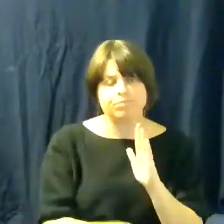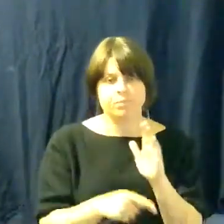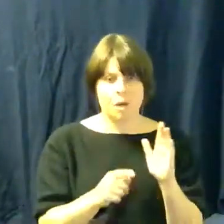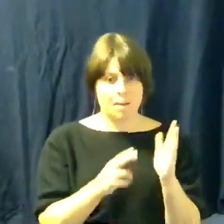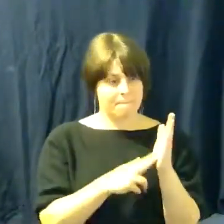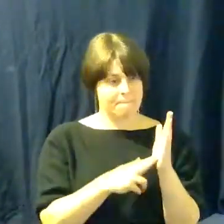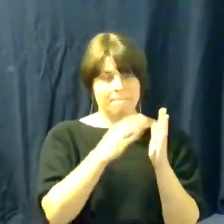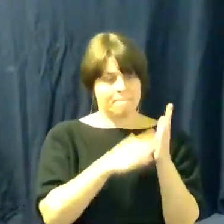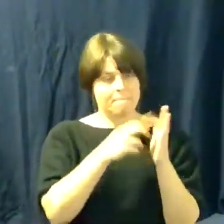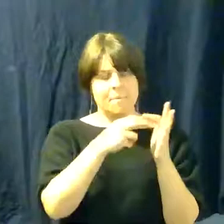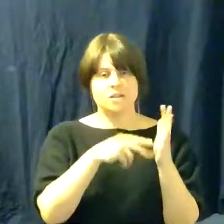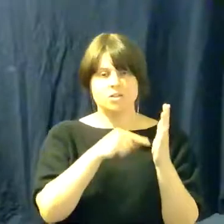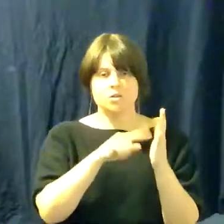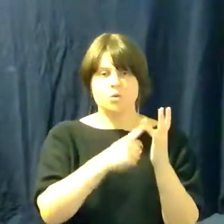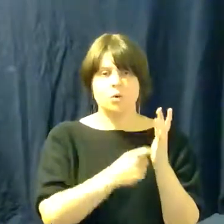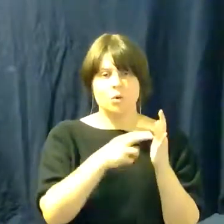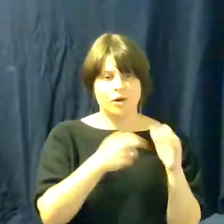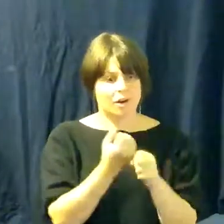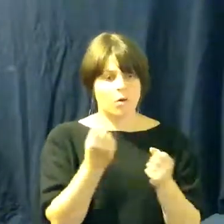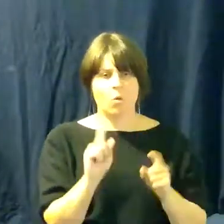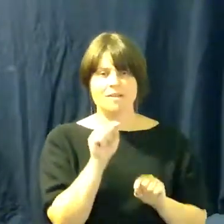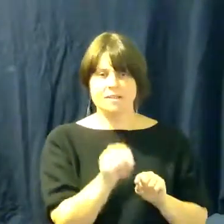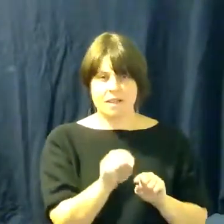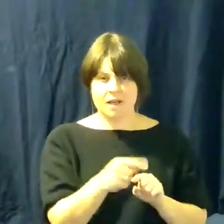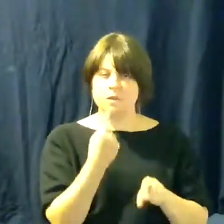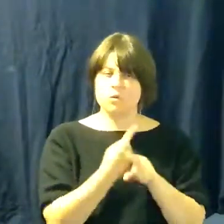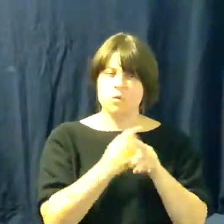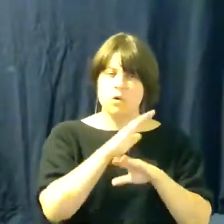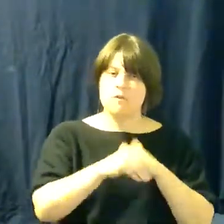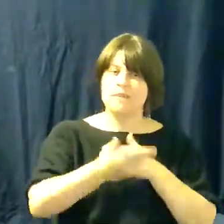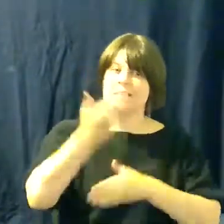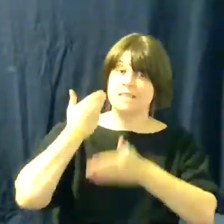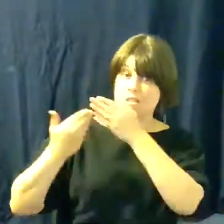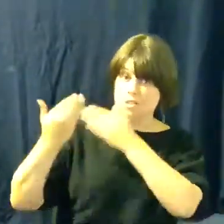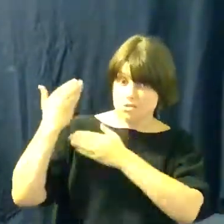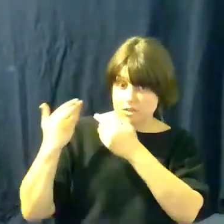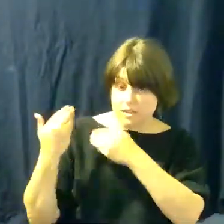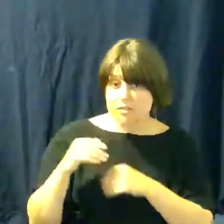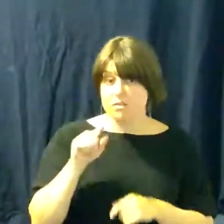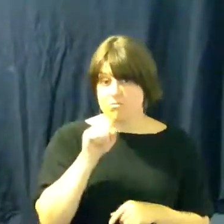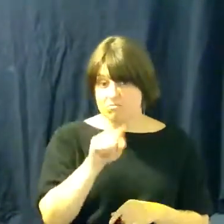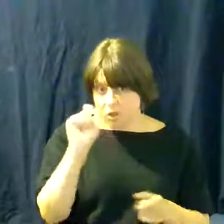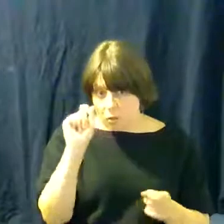What about Heather? KAREN WICKHAM: Heather is here, yes. MEREDITH: Now I'm going to tell you about what is going to be covered in the training sessions . There will be four training sessions over the next four Wednesdays that we expect people participating in the program to take part in. So I wil So they will go from one to one and a half hours on Wednesday afternoon at this same time. In the first session we will cover in a lot more detail what is mentor